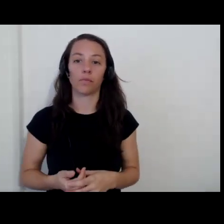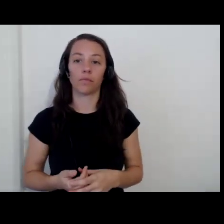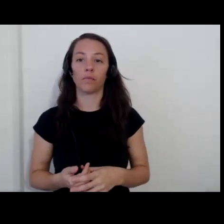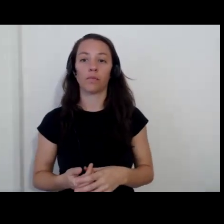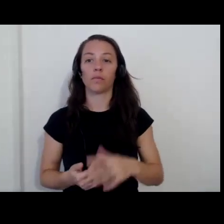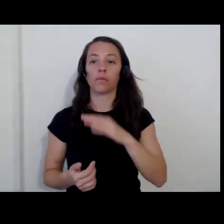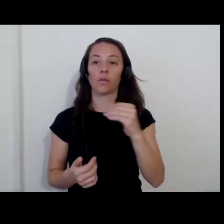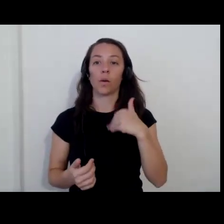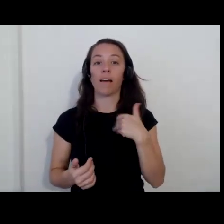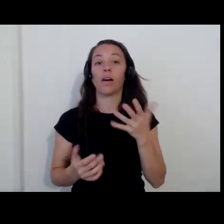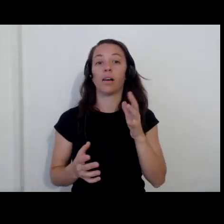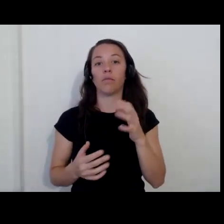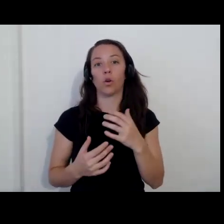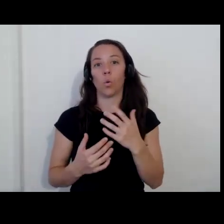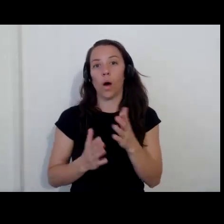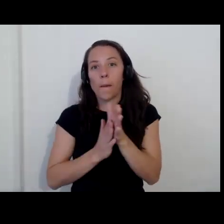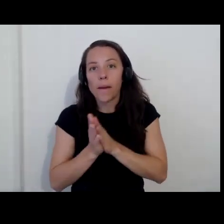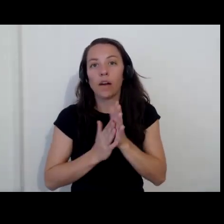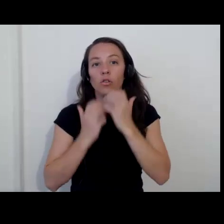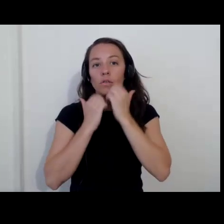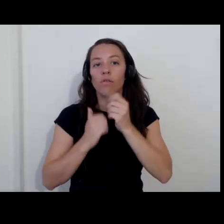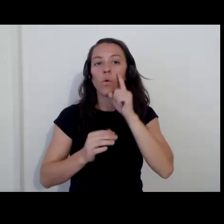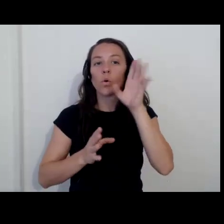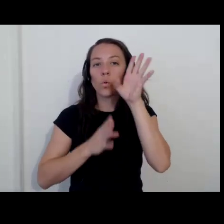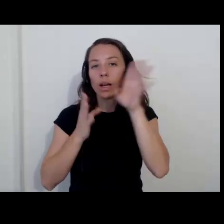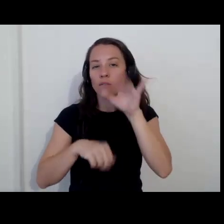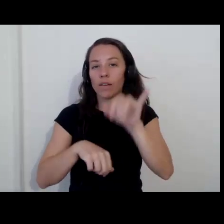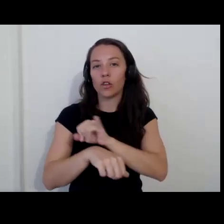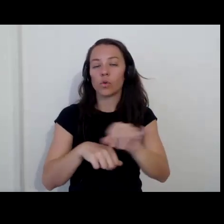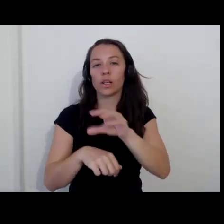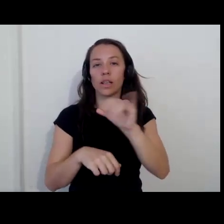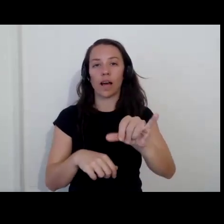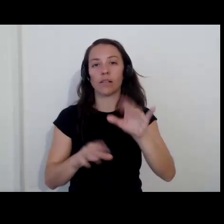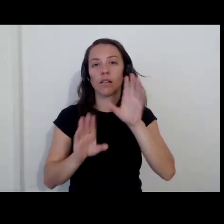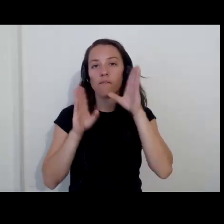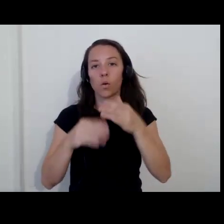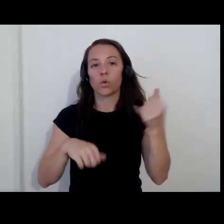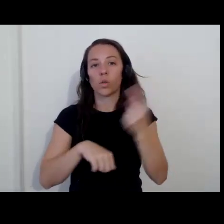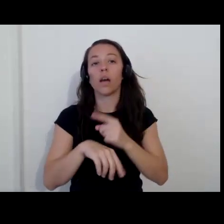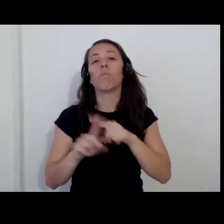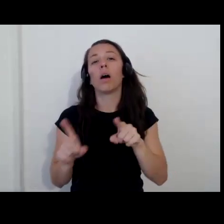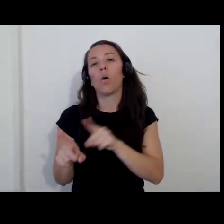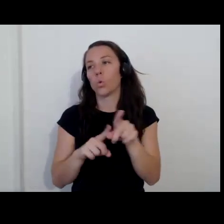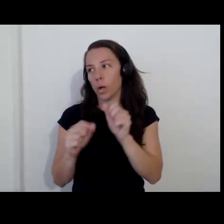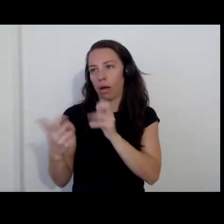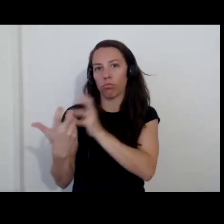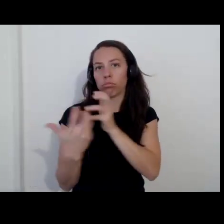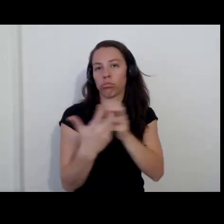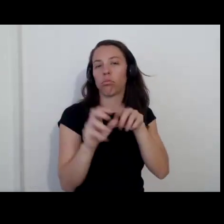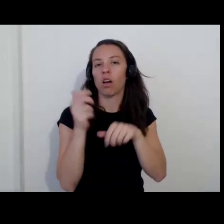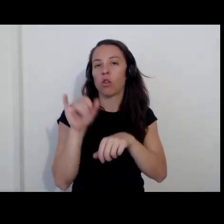and that is today's focus of this presentation but we are also industry agnostic.